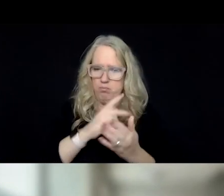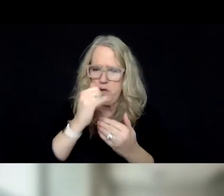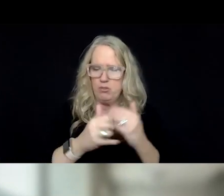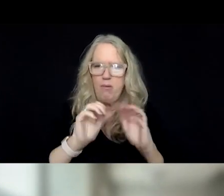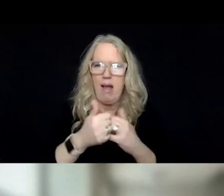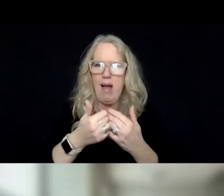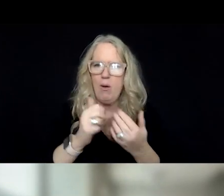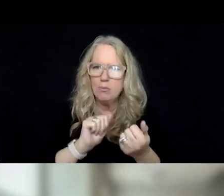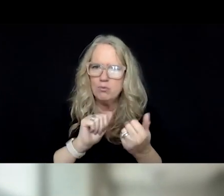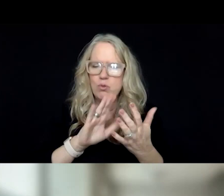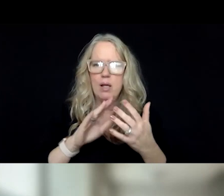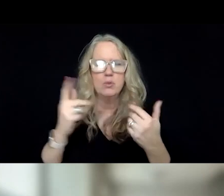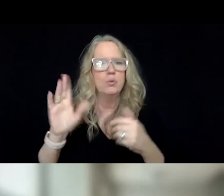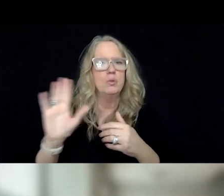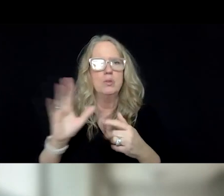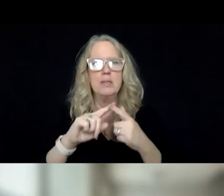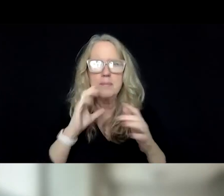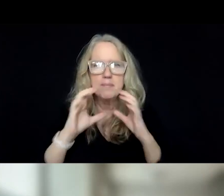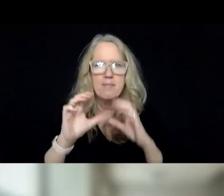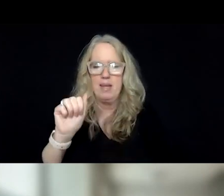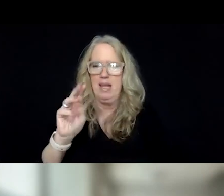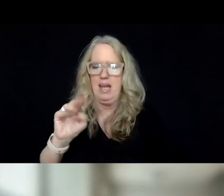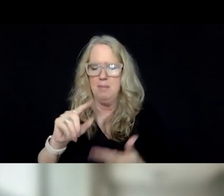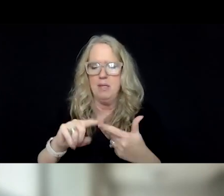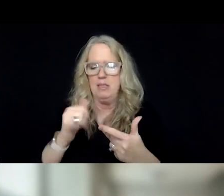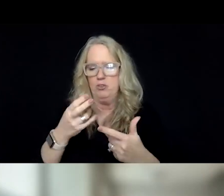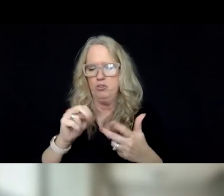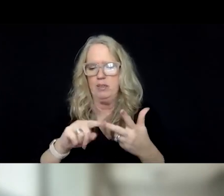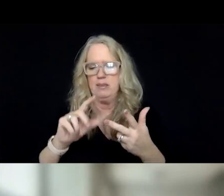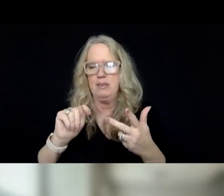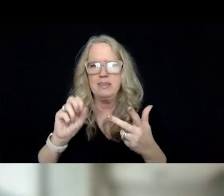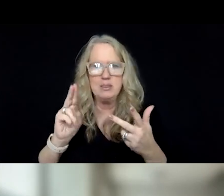WAS COMMUNICATED WELL IN THEIR STORIES, BUT TRYING TO COMPLIMENT